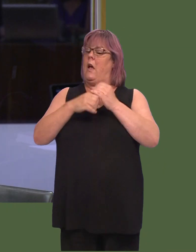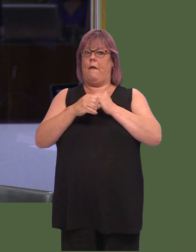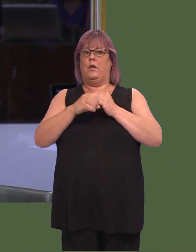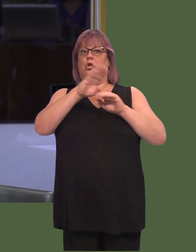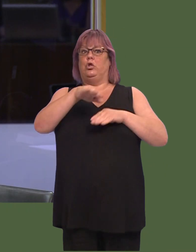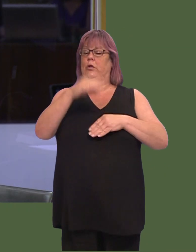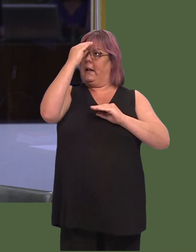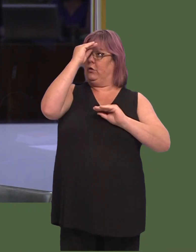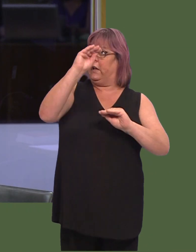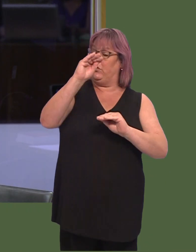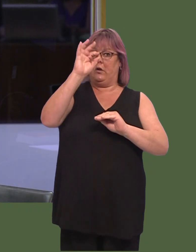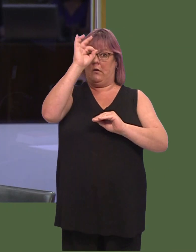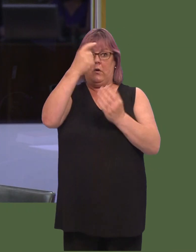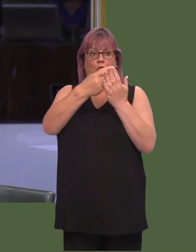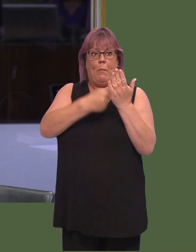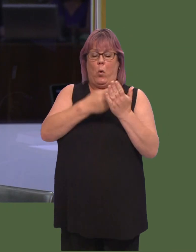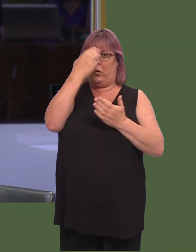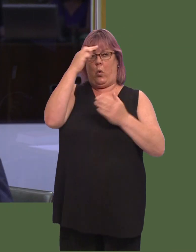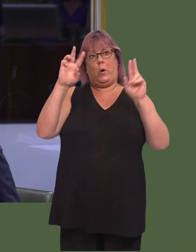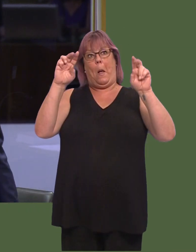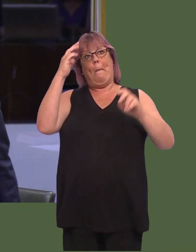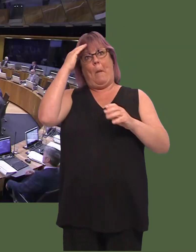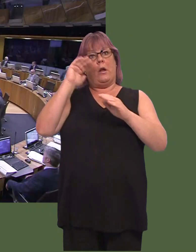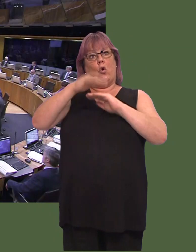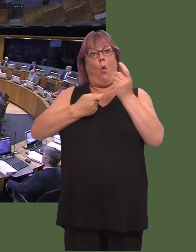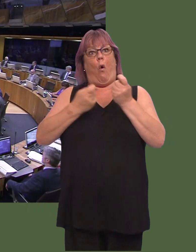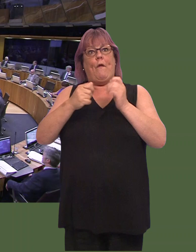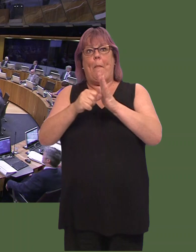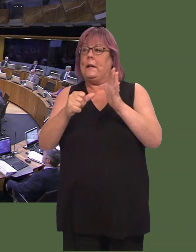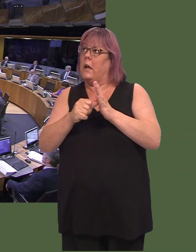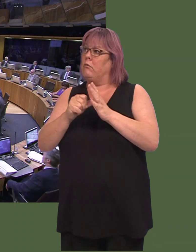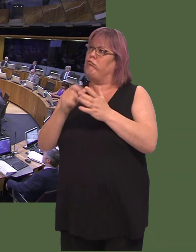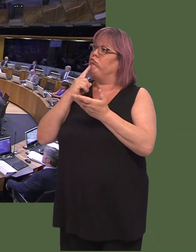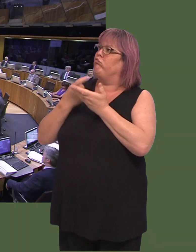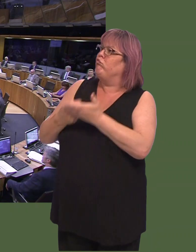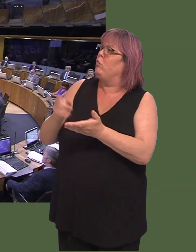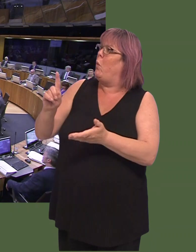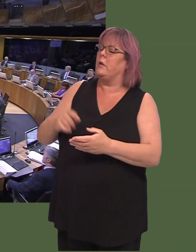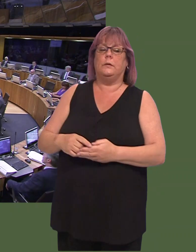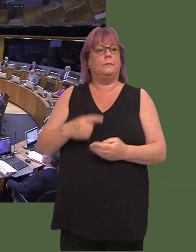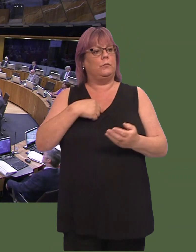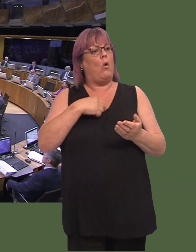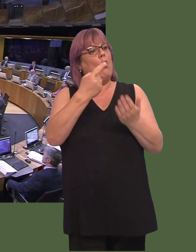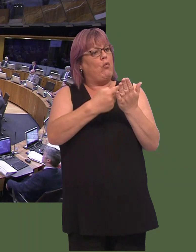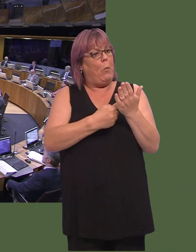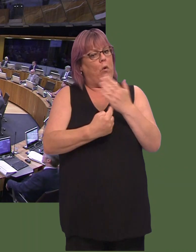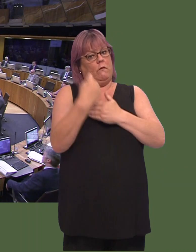Plant, Pobl Ifanc ac Addysg, 'Cadernid Meddwl'? Carwyn Jones AM: Our response was published on 27 June.